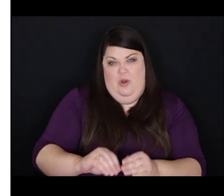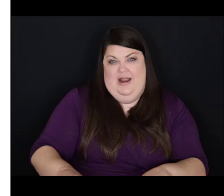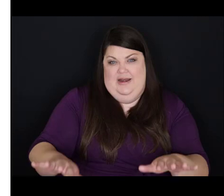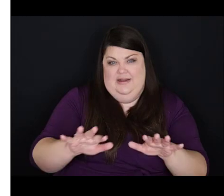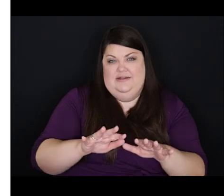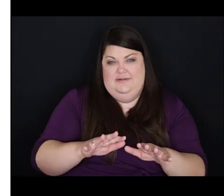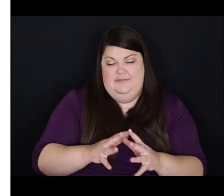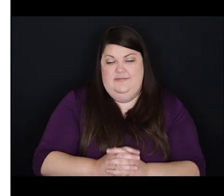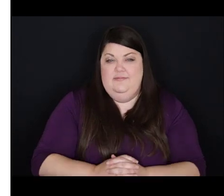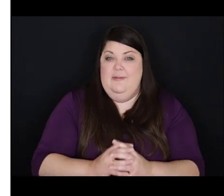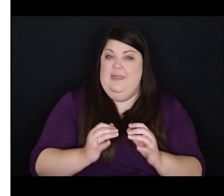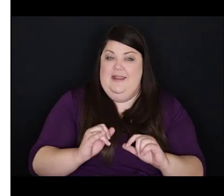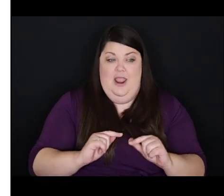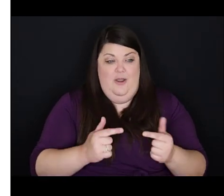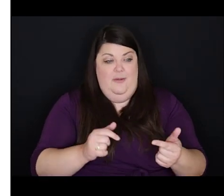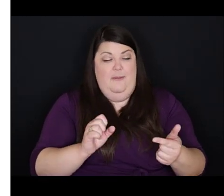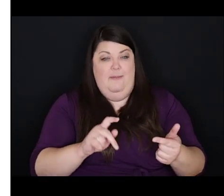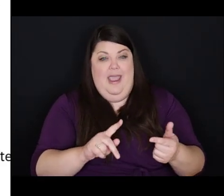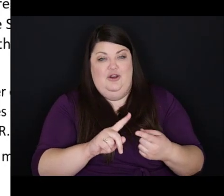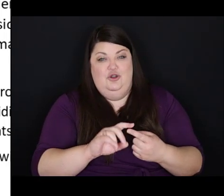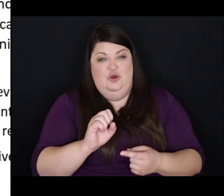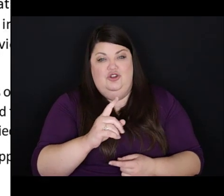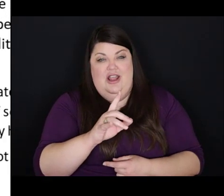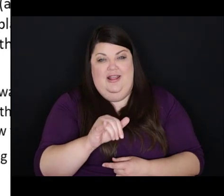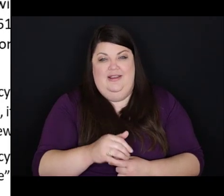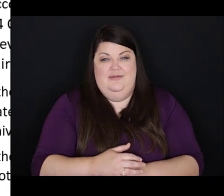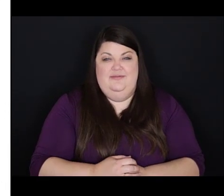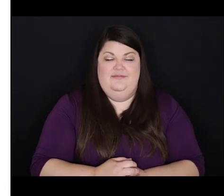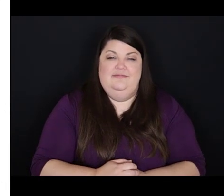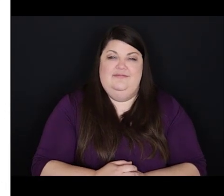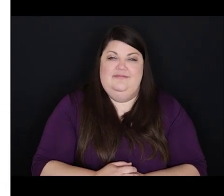And now I will hand it back to Shelley. [Shelley] Thank you, Michele.